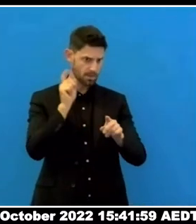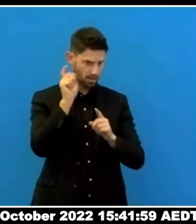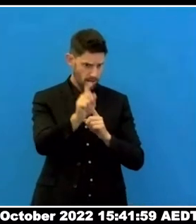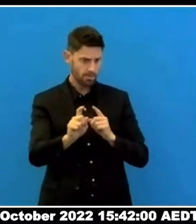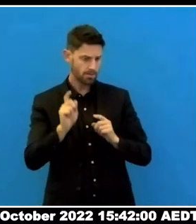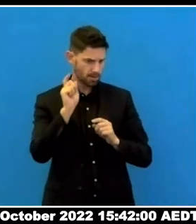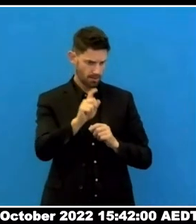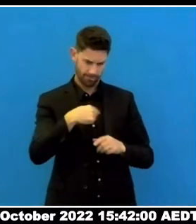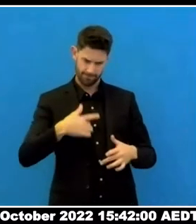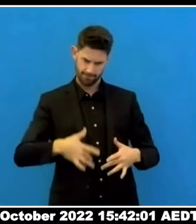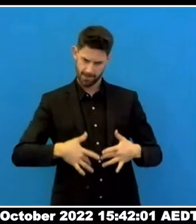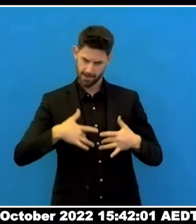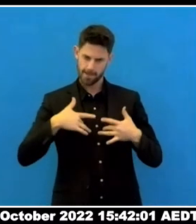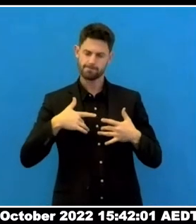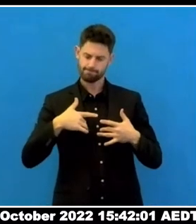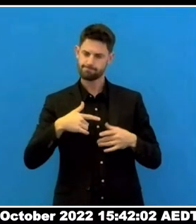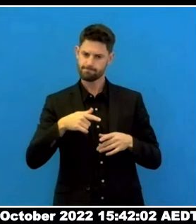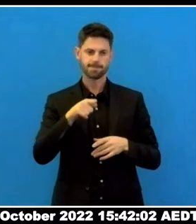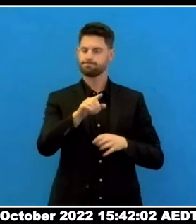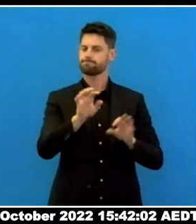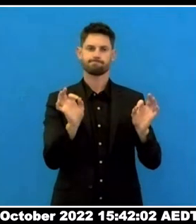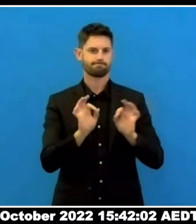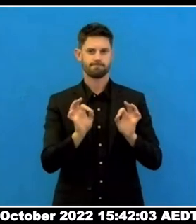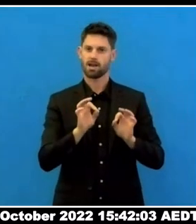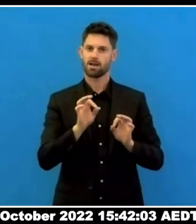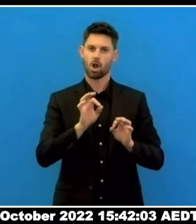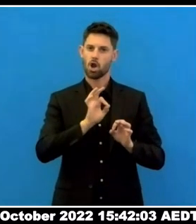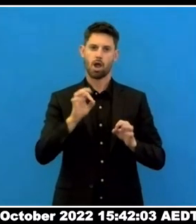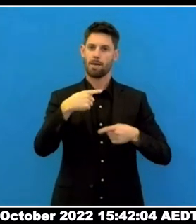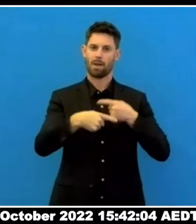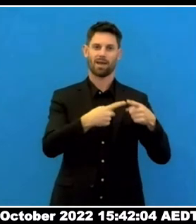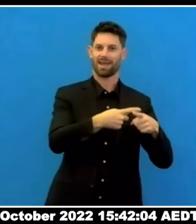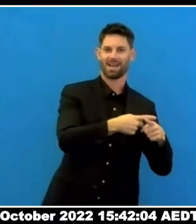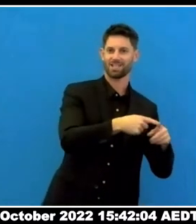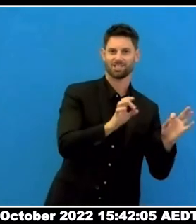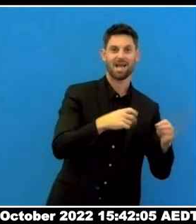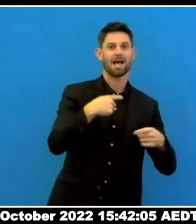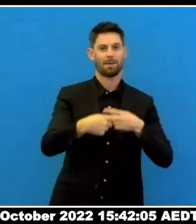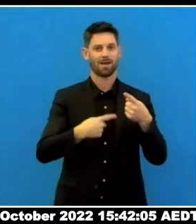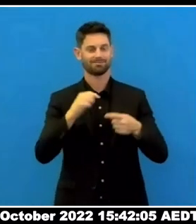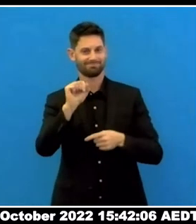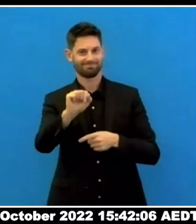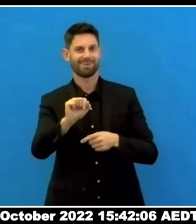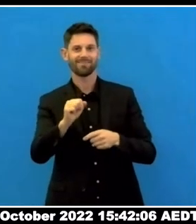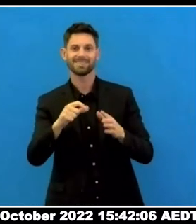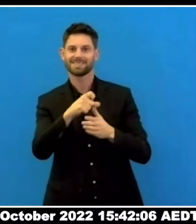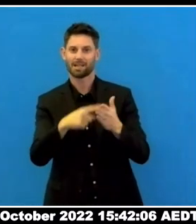we are assuming that this child has learning difficulty, and that's the time that we need to actually let the family know.